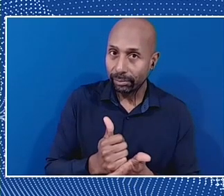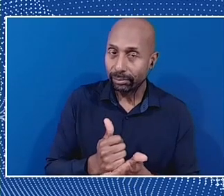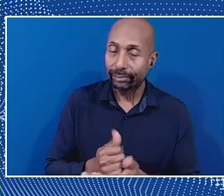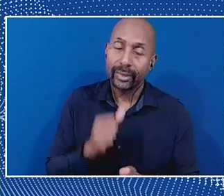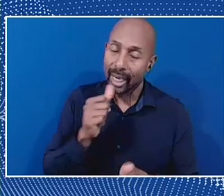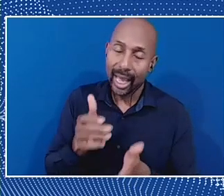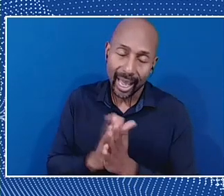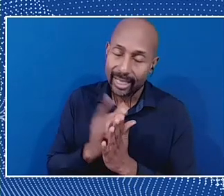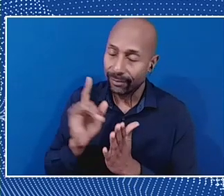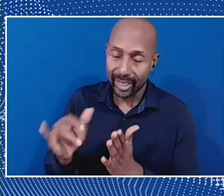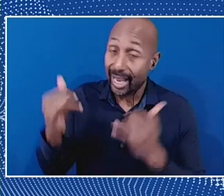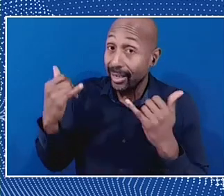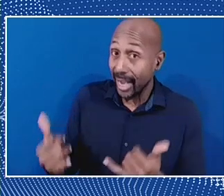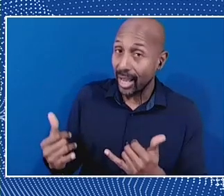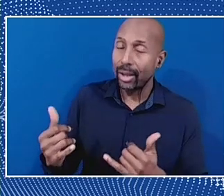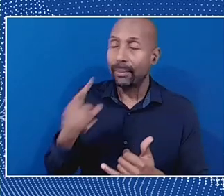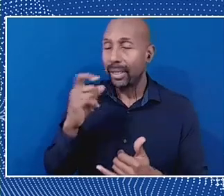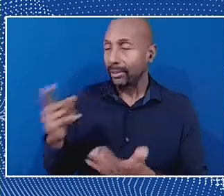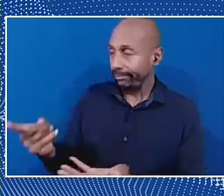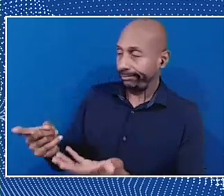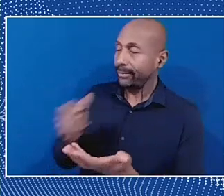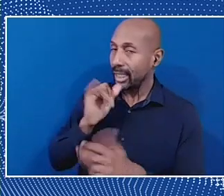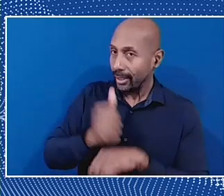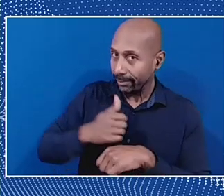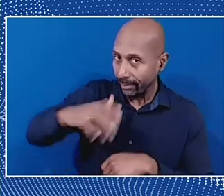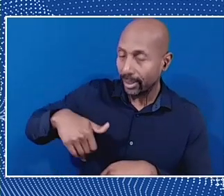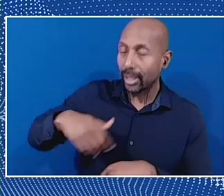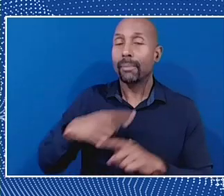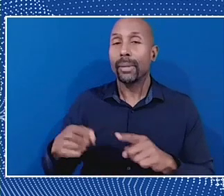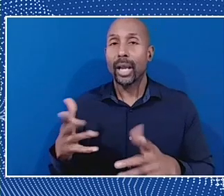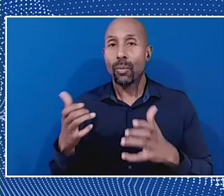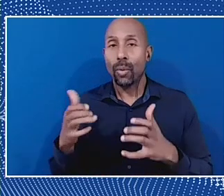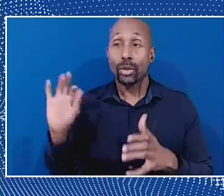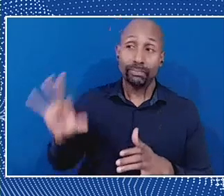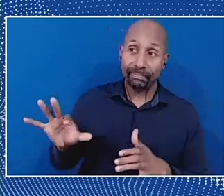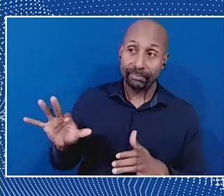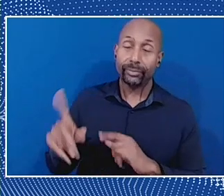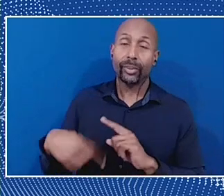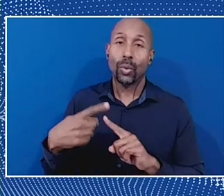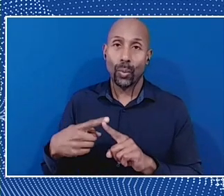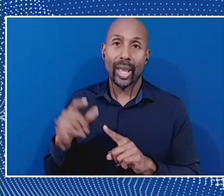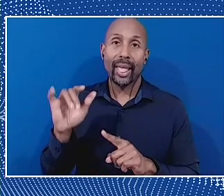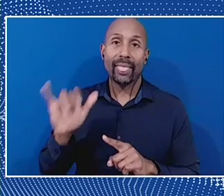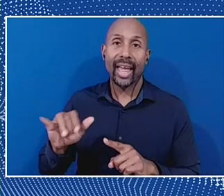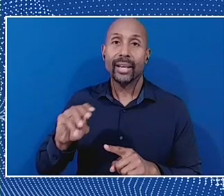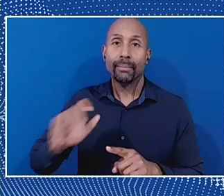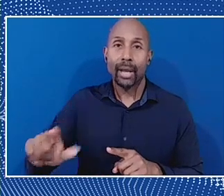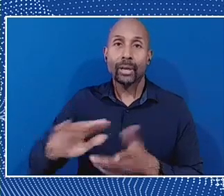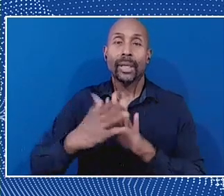but I just wanted to ask that when we have that tool available that it's clear